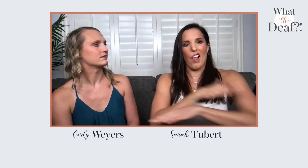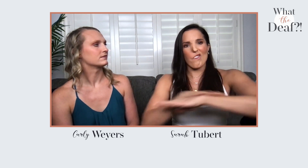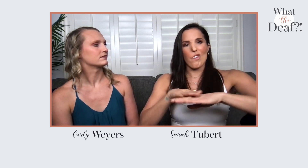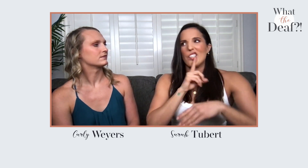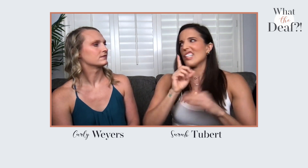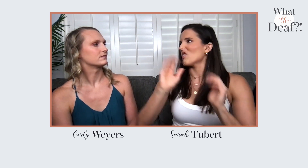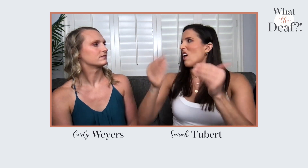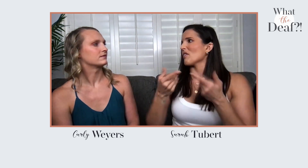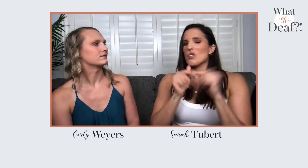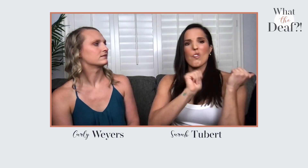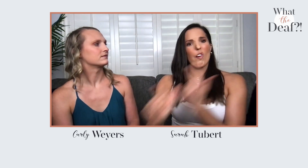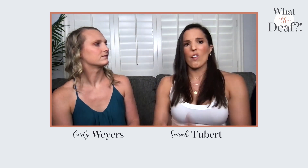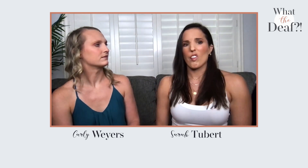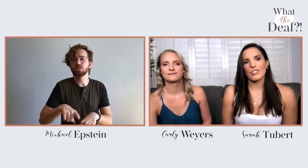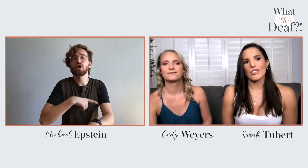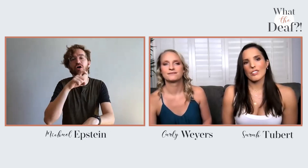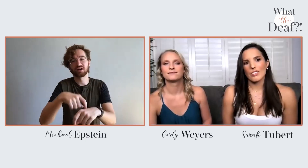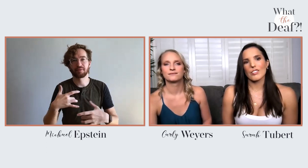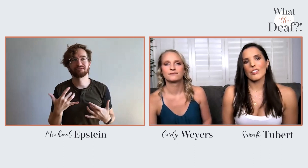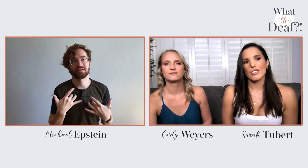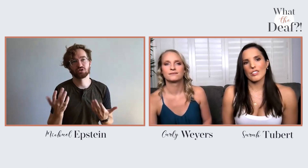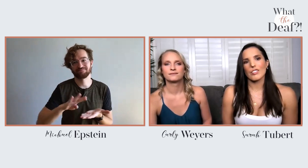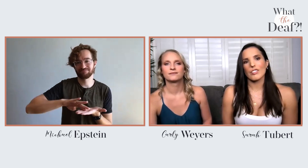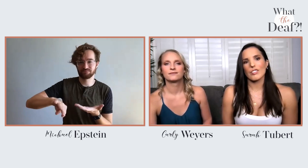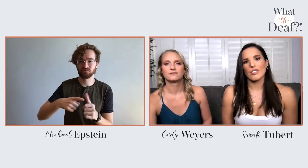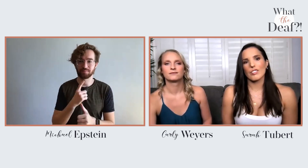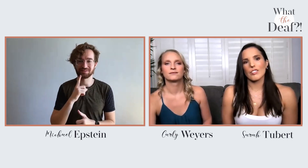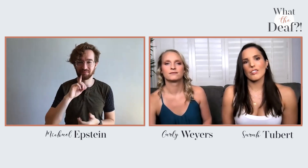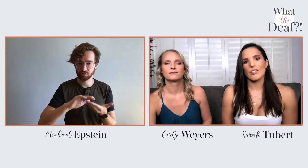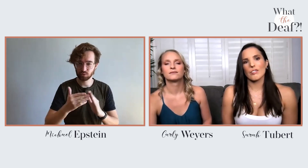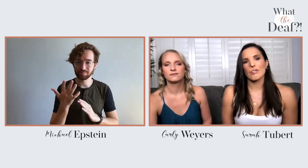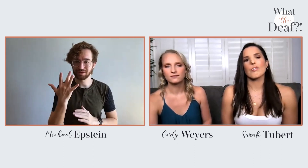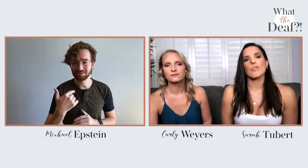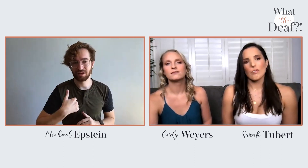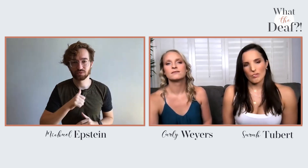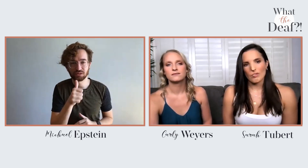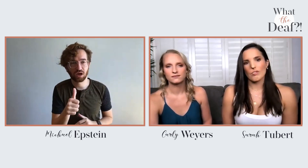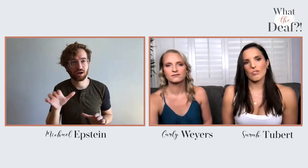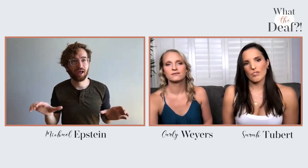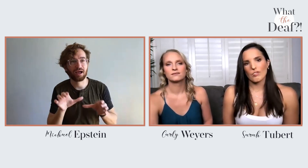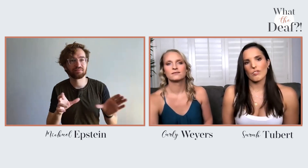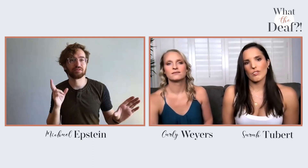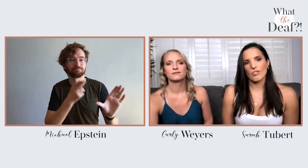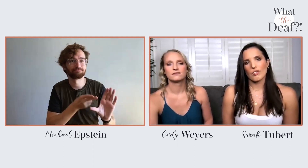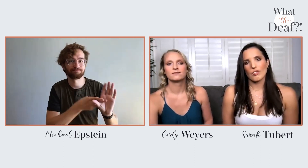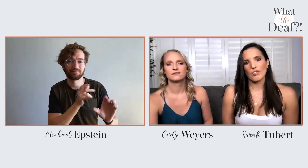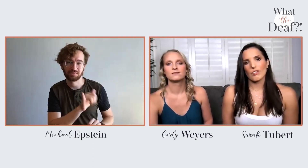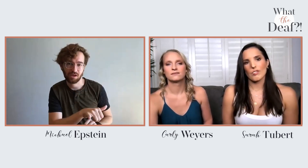is truly welcoming to all. For a long time, I felt that I wasn't included in the Deaf community because I wasn't an active participant.